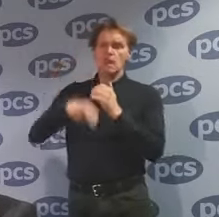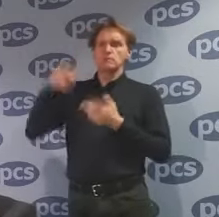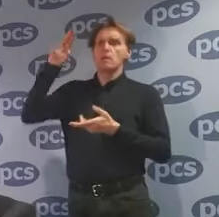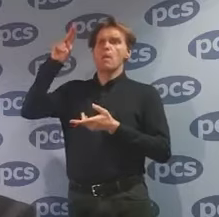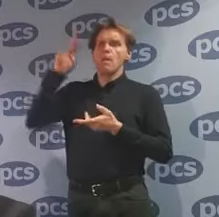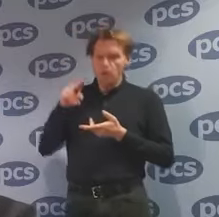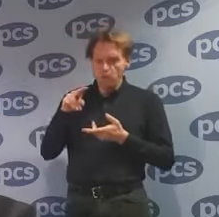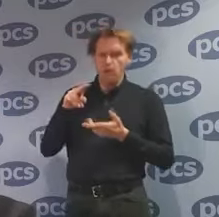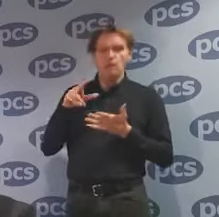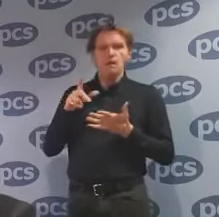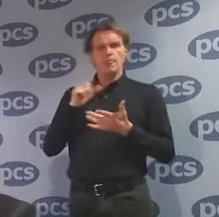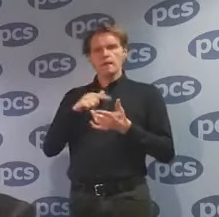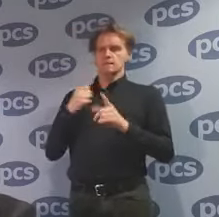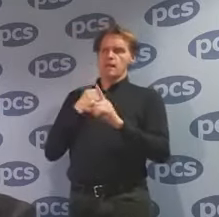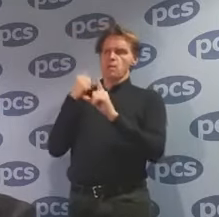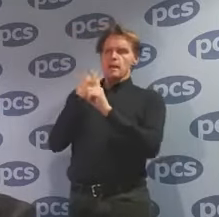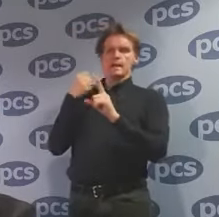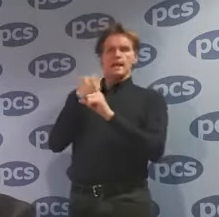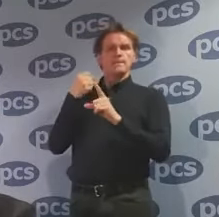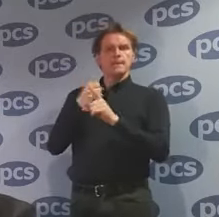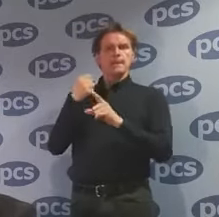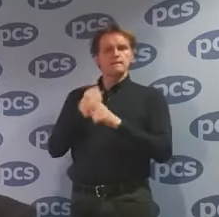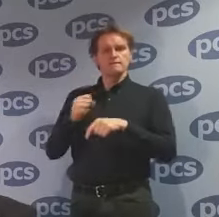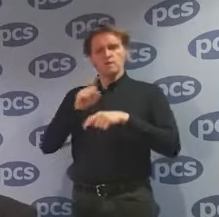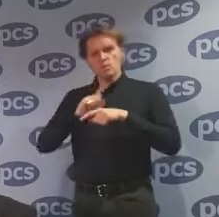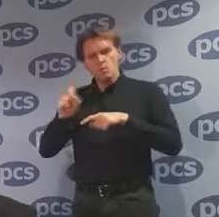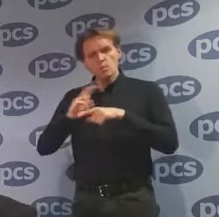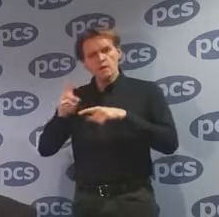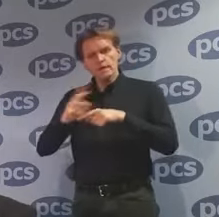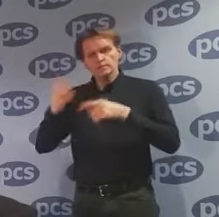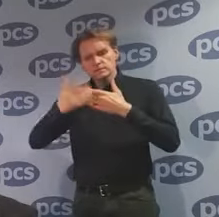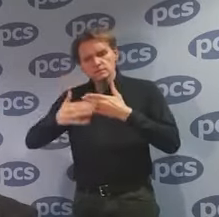we're going to have to campaign around in the next weeks and months. And what does